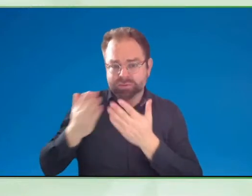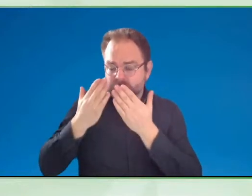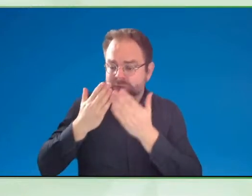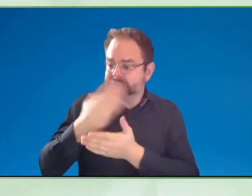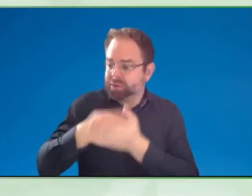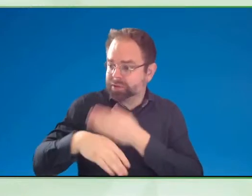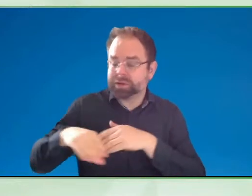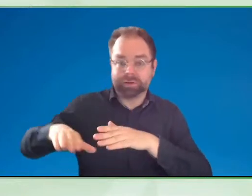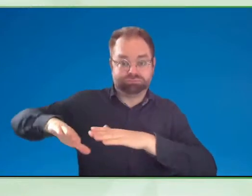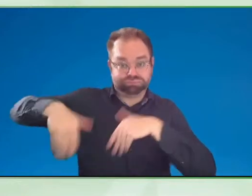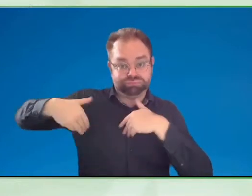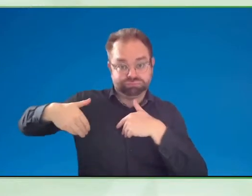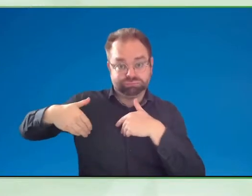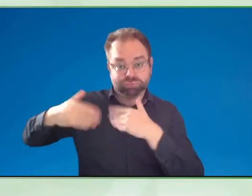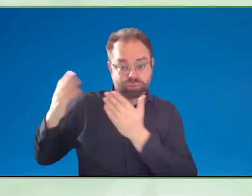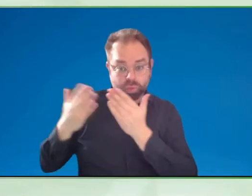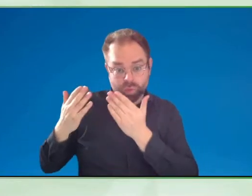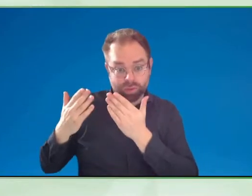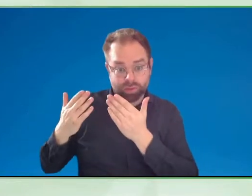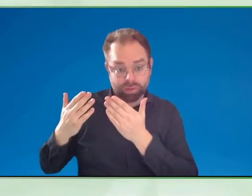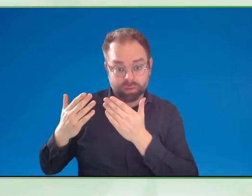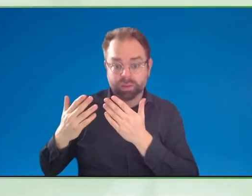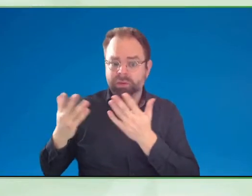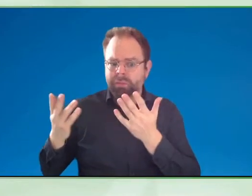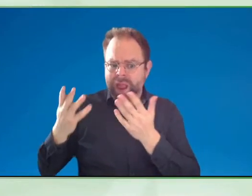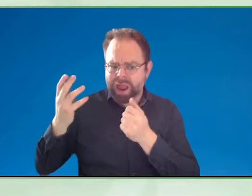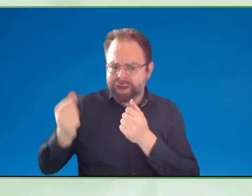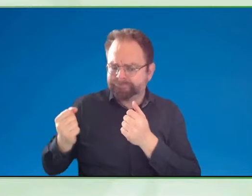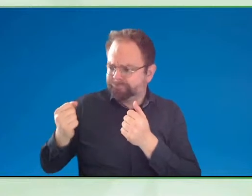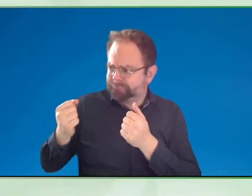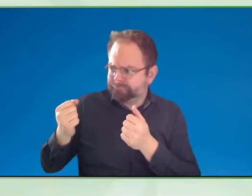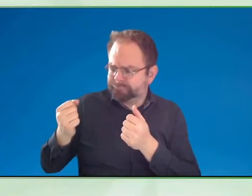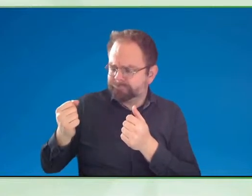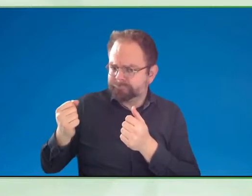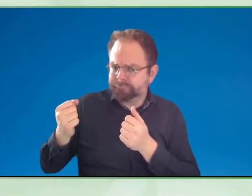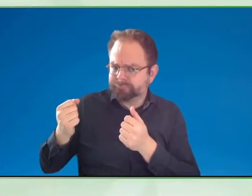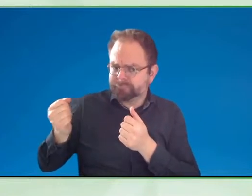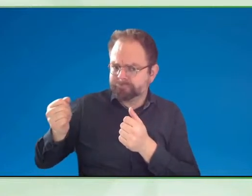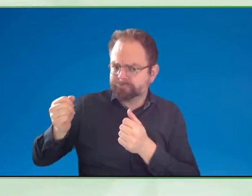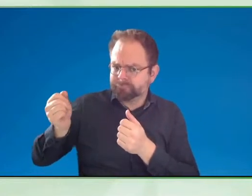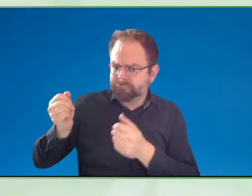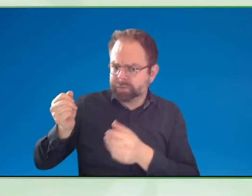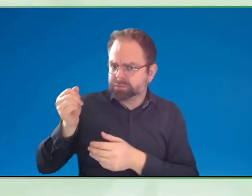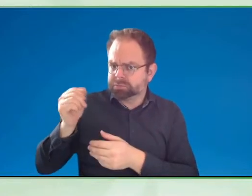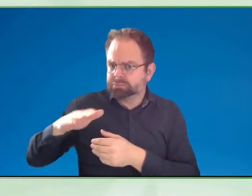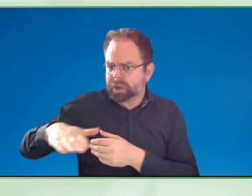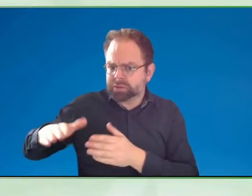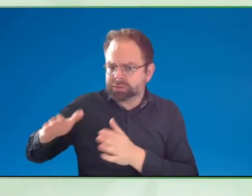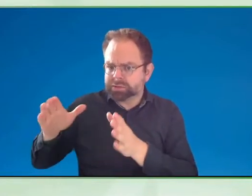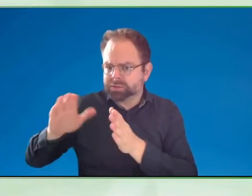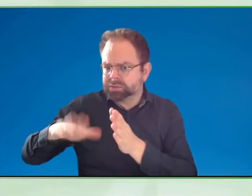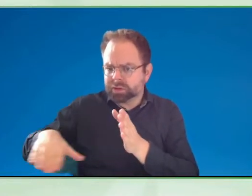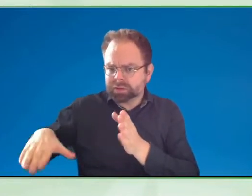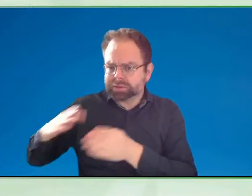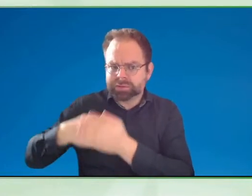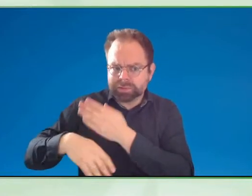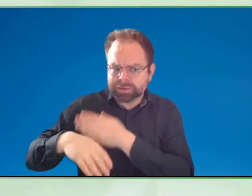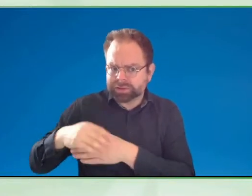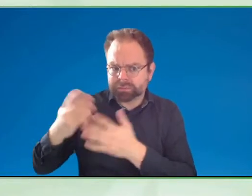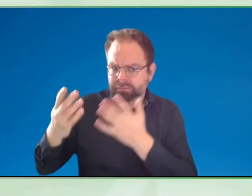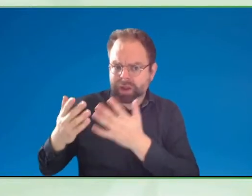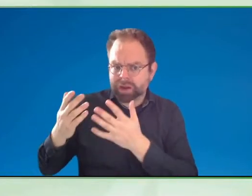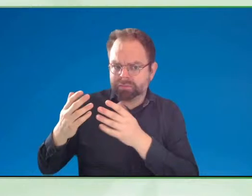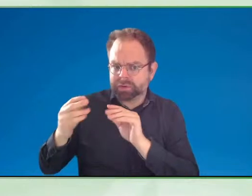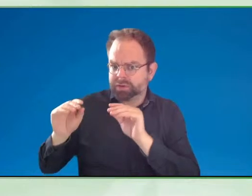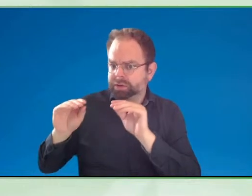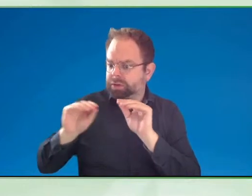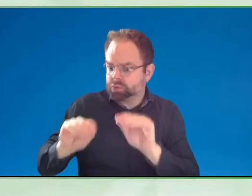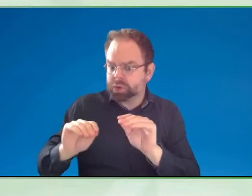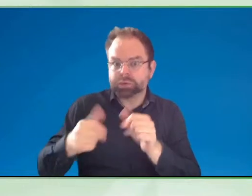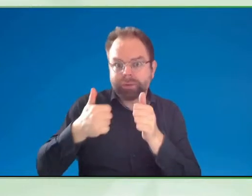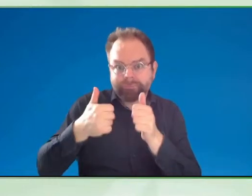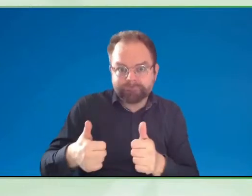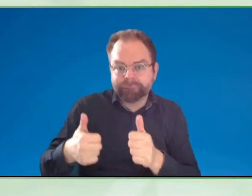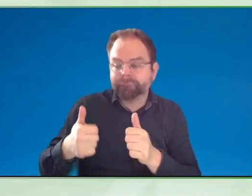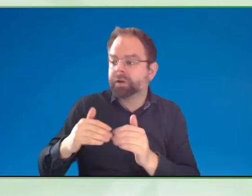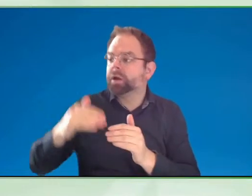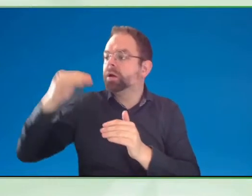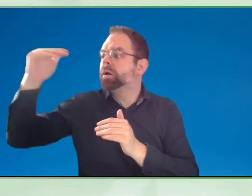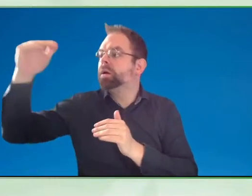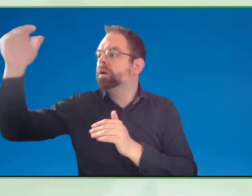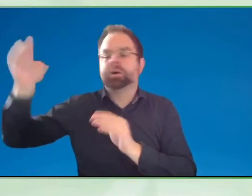level up, even fewer and then tertiary education practically none at all?